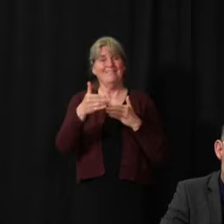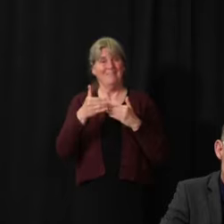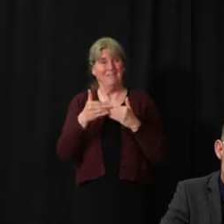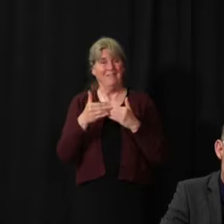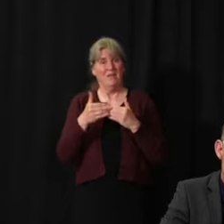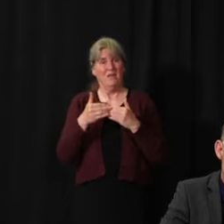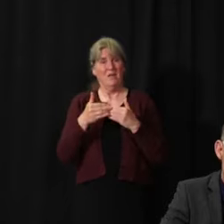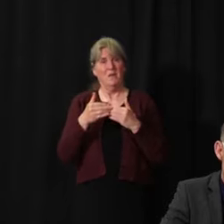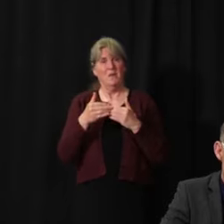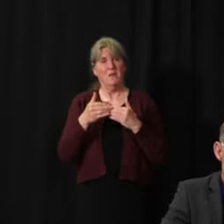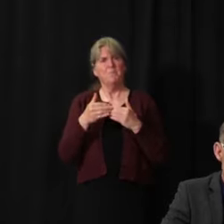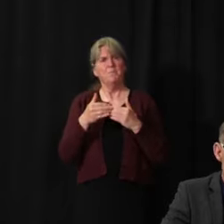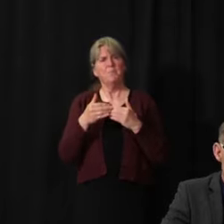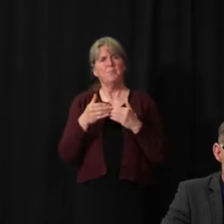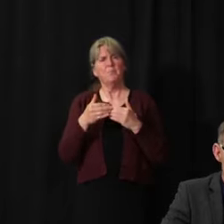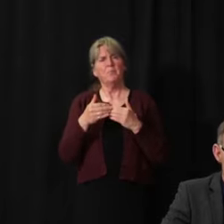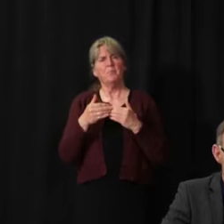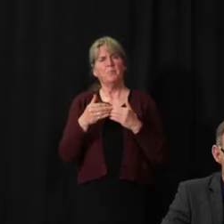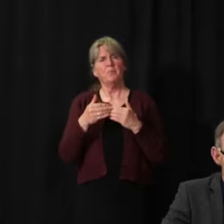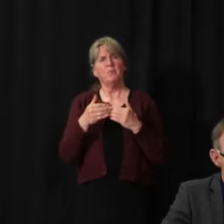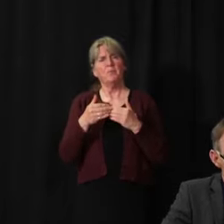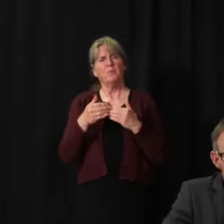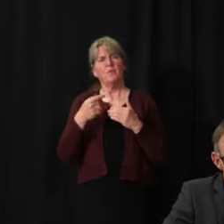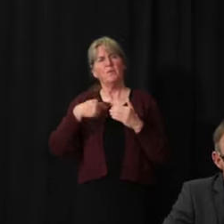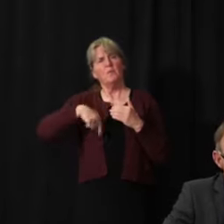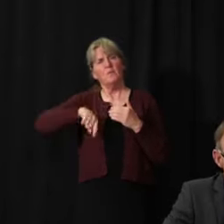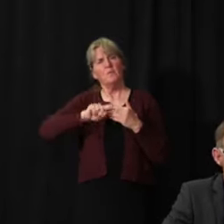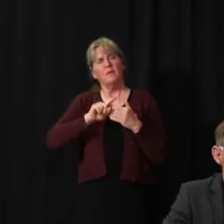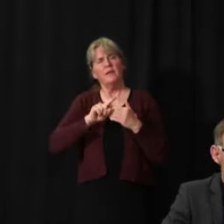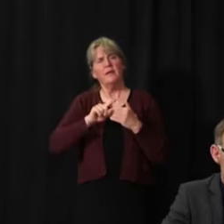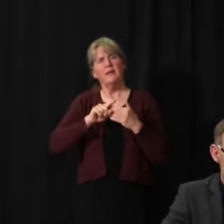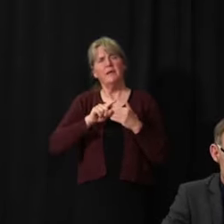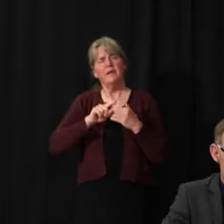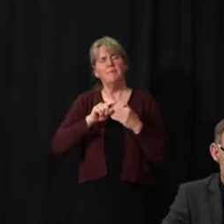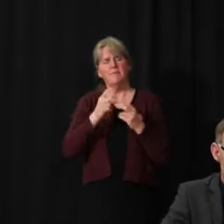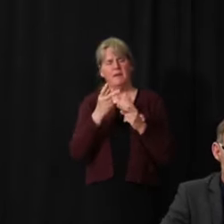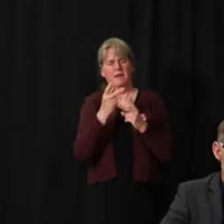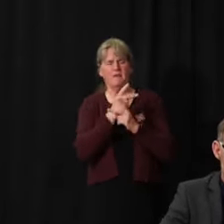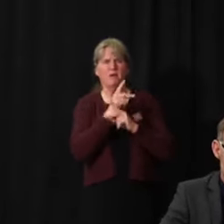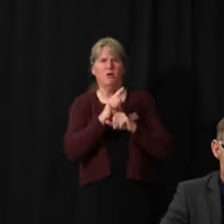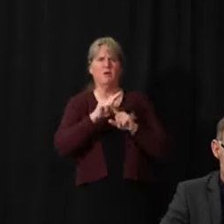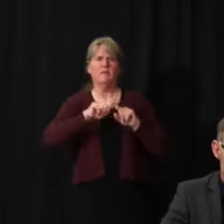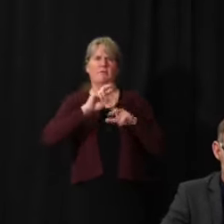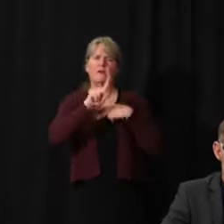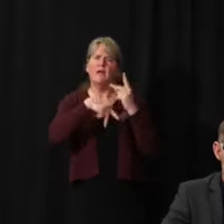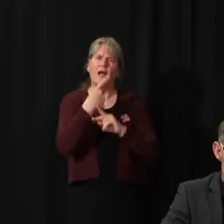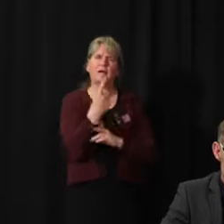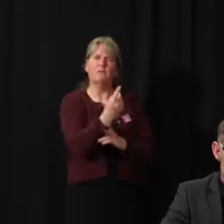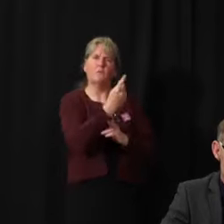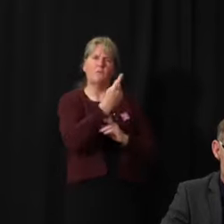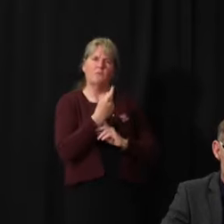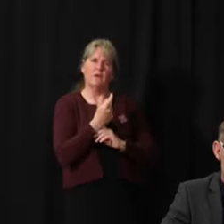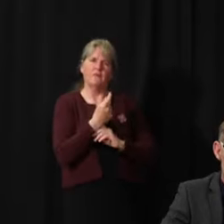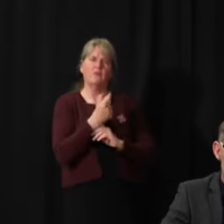So as we are looking ahead, we are really looking again at different questions basically,